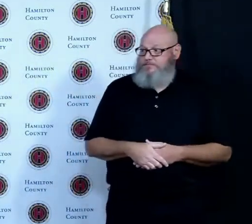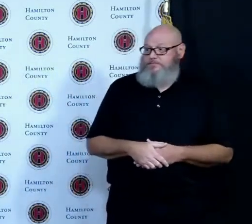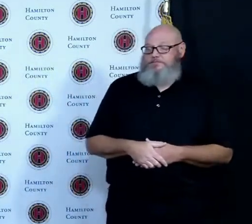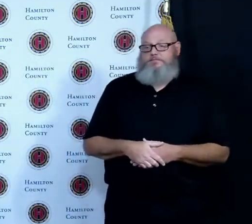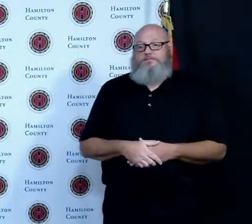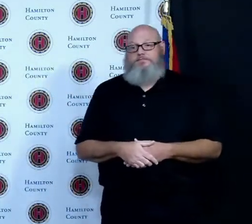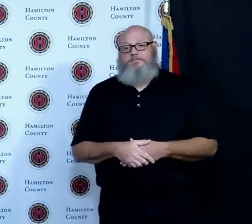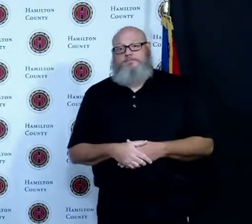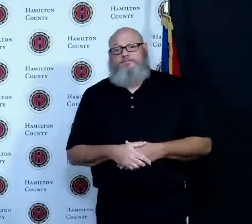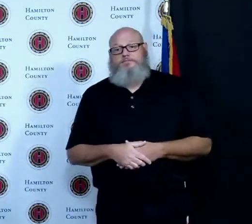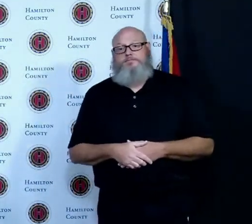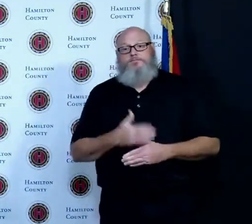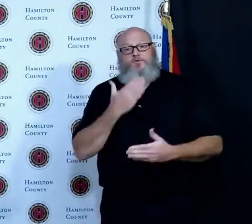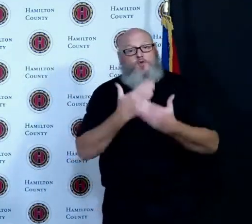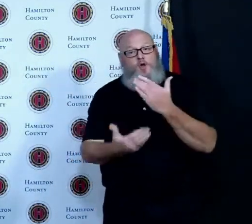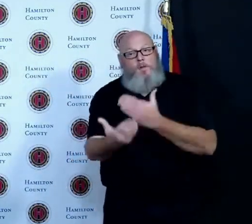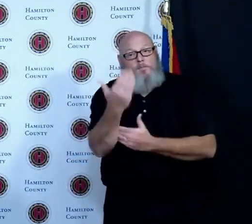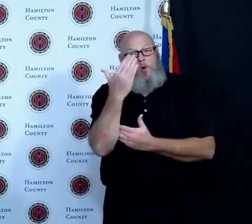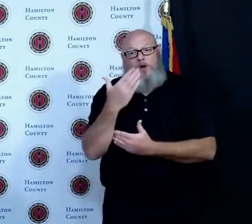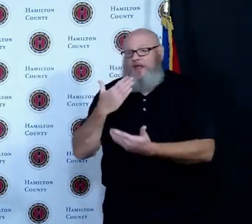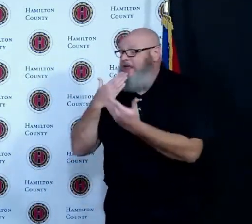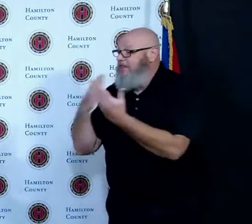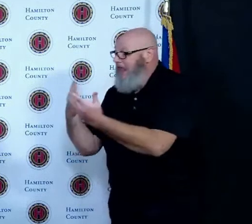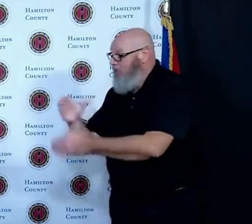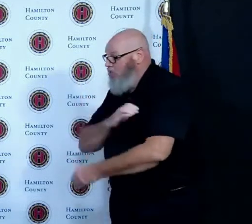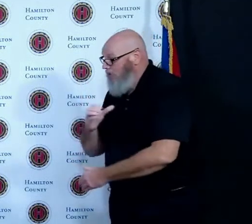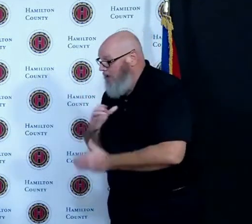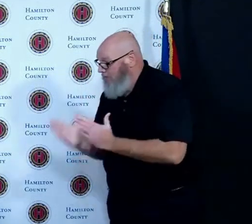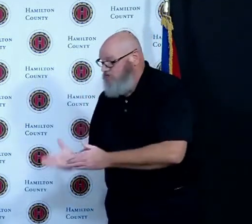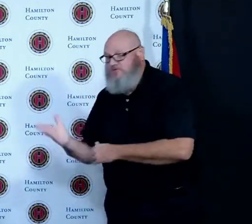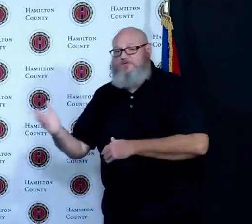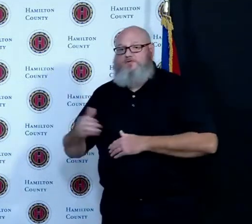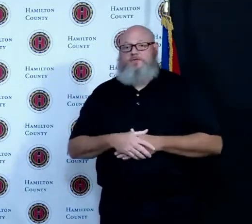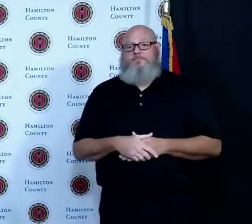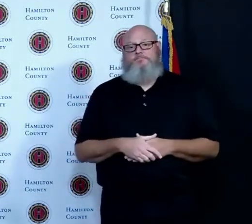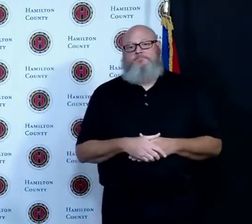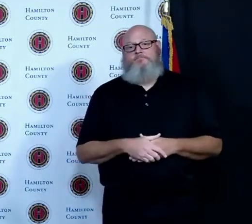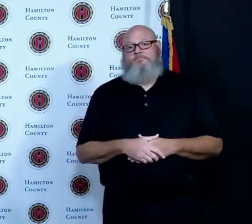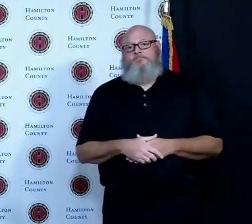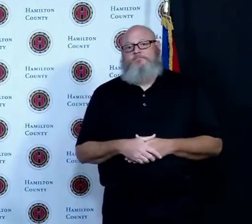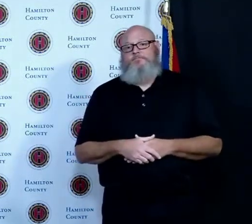good morning and thank you Commissioner over the last seven days we've continued to see or